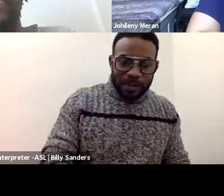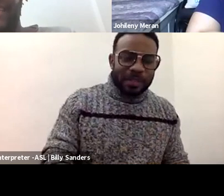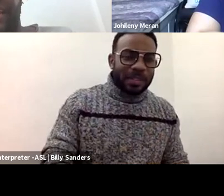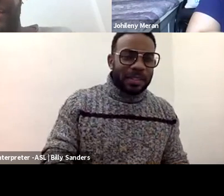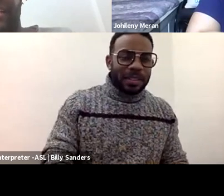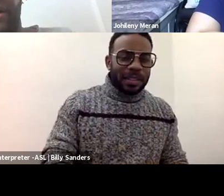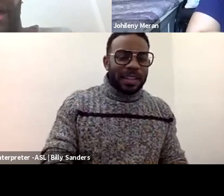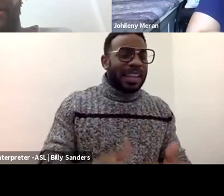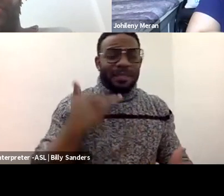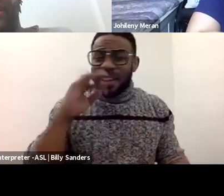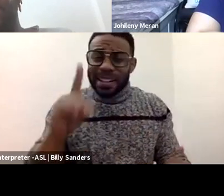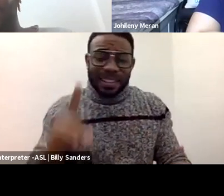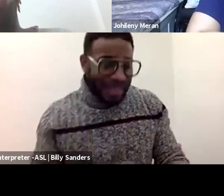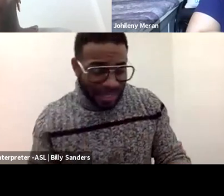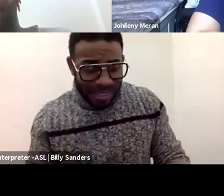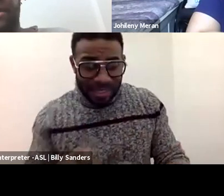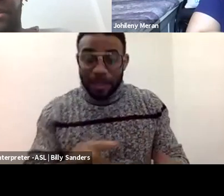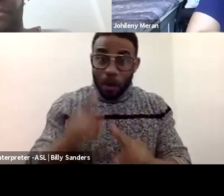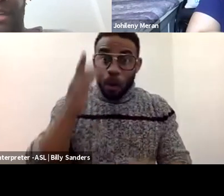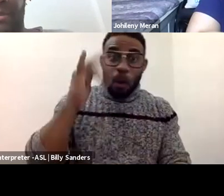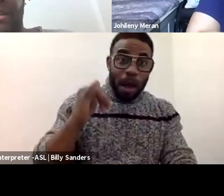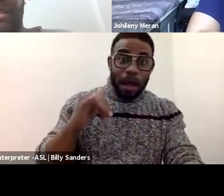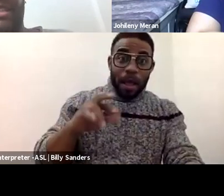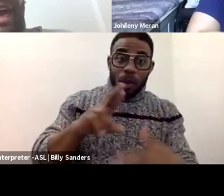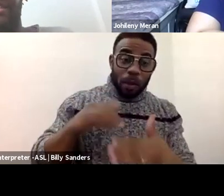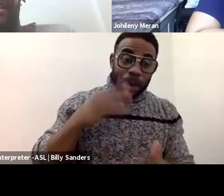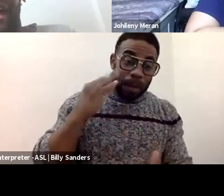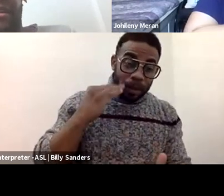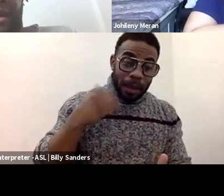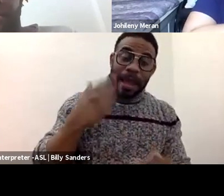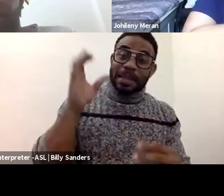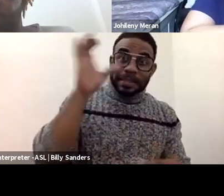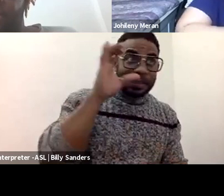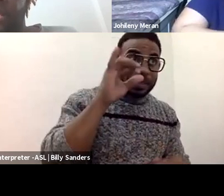I did, this is also why as a result of my experiences I seek out international students